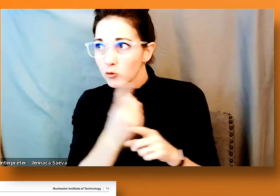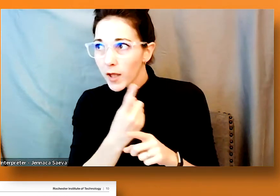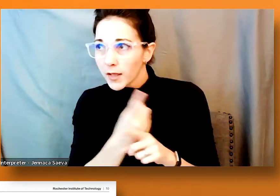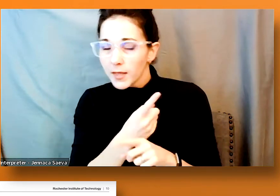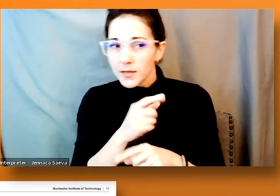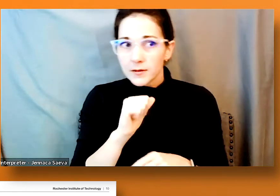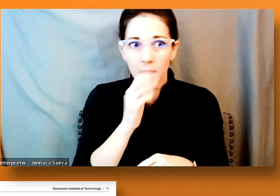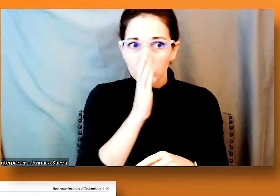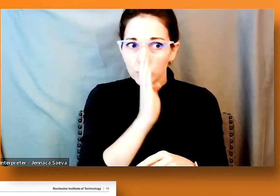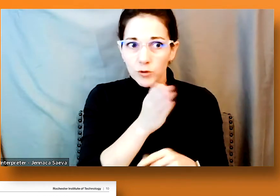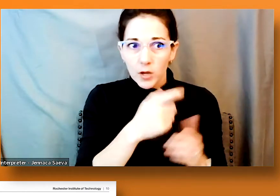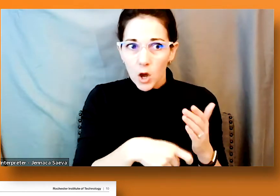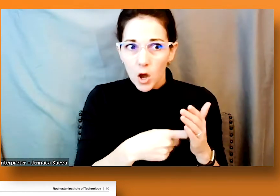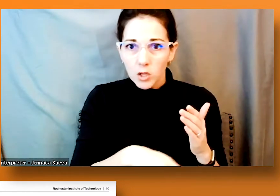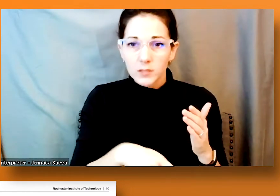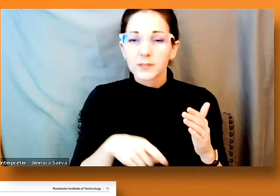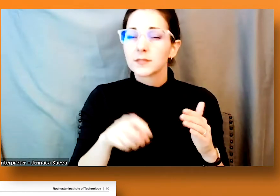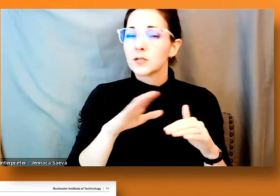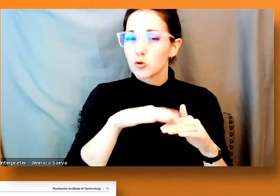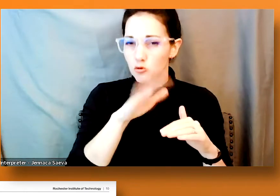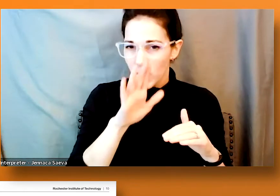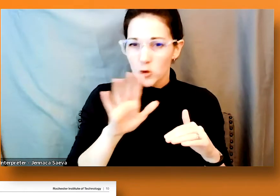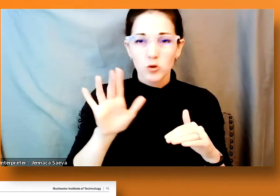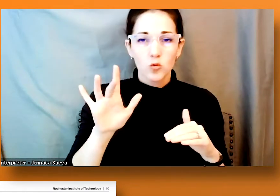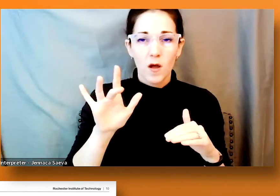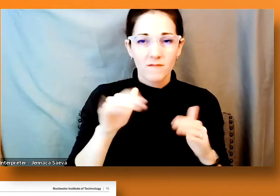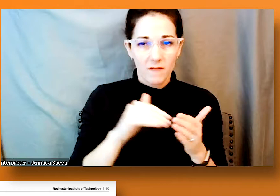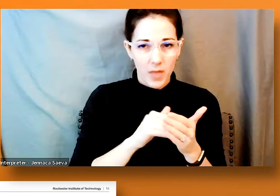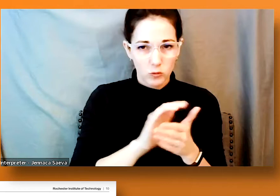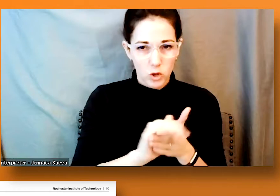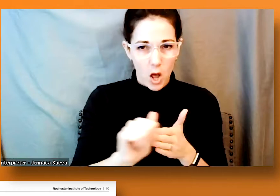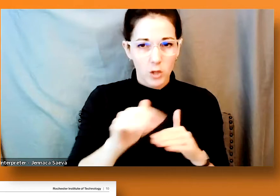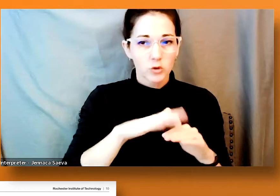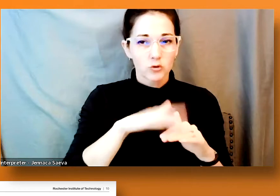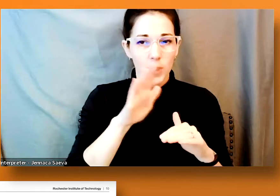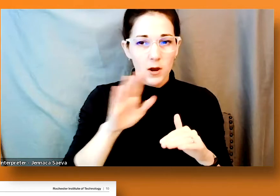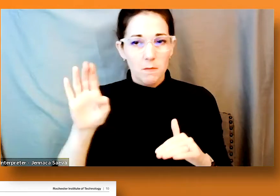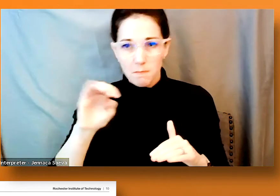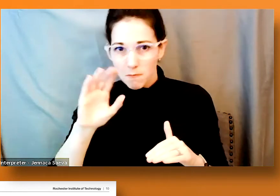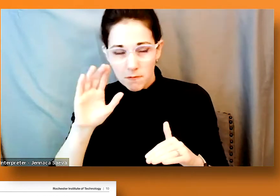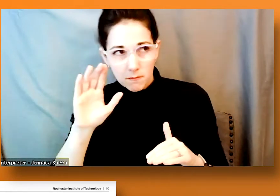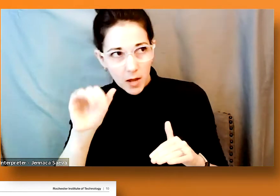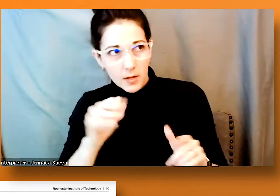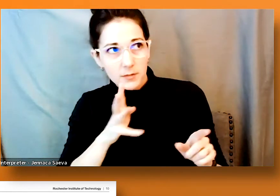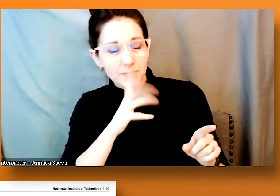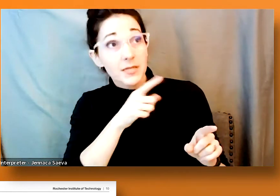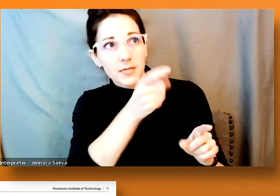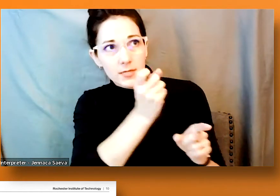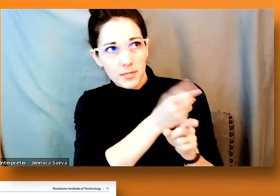greater than 25,000? Yes, Sue, you're correct.